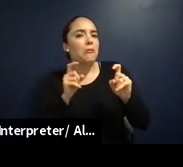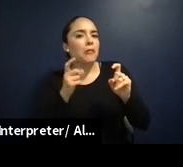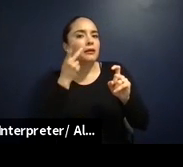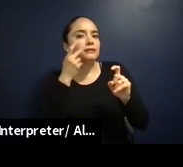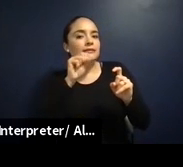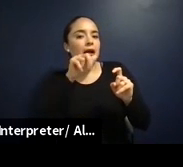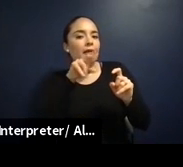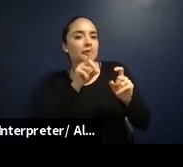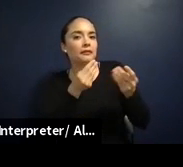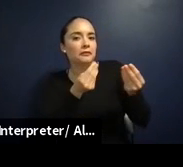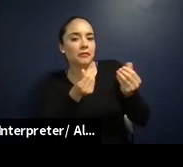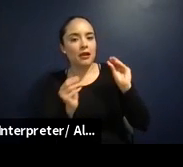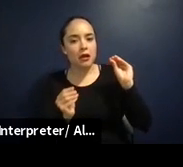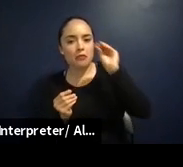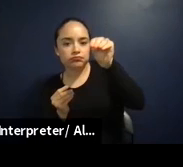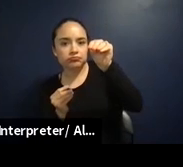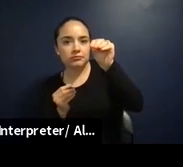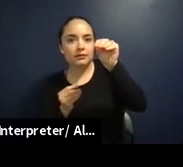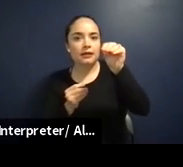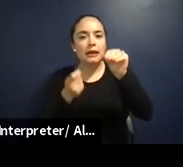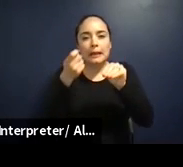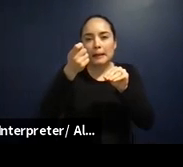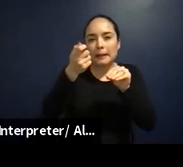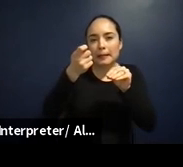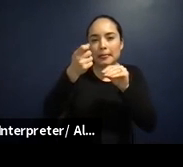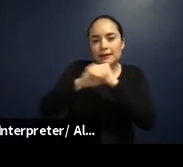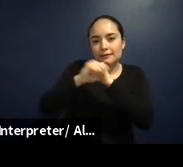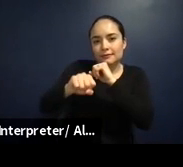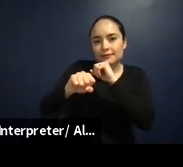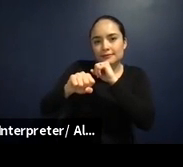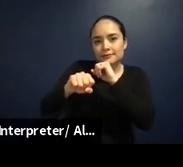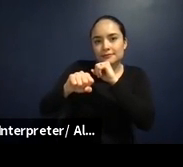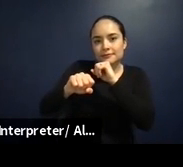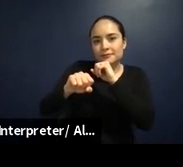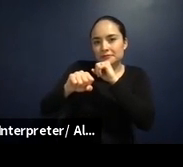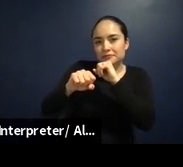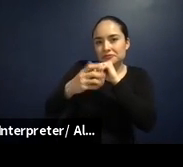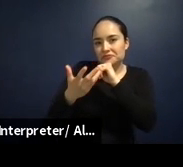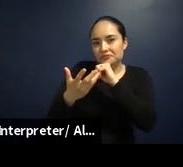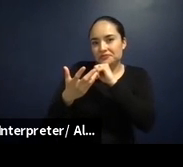takes a little bit longer, because blast furnaces go faster, but if I heat up the sand in the furnace